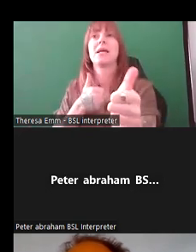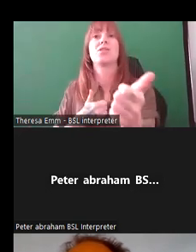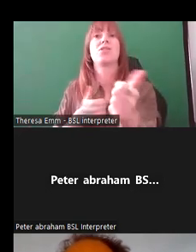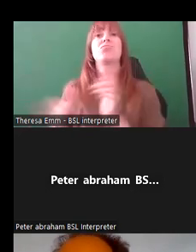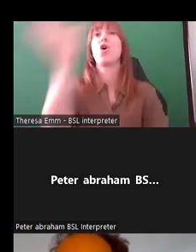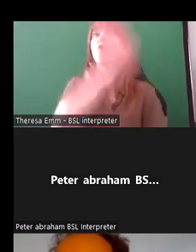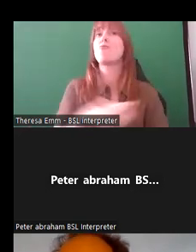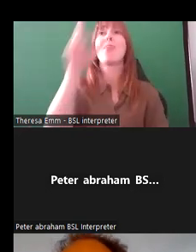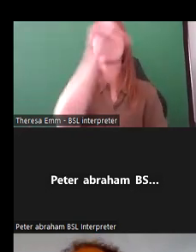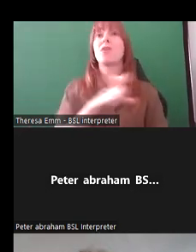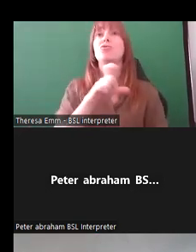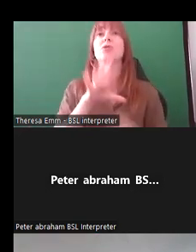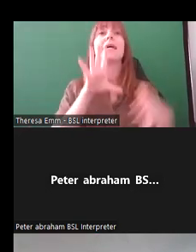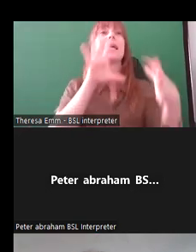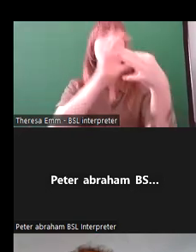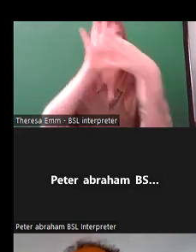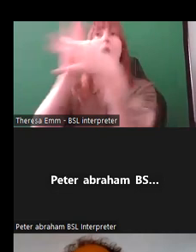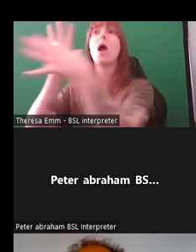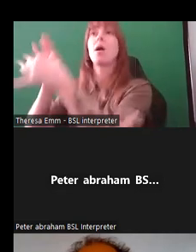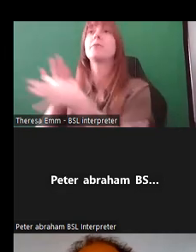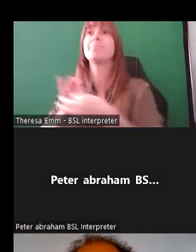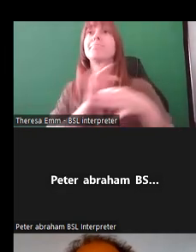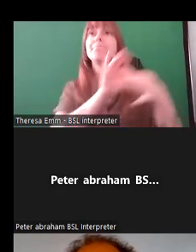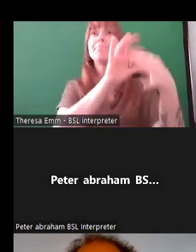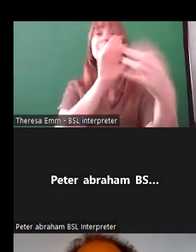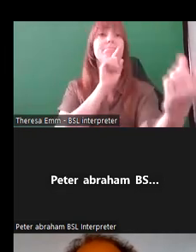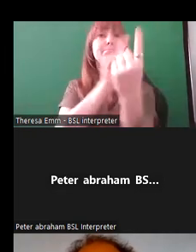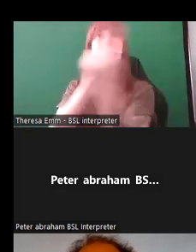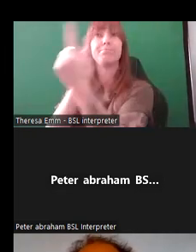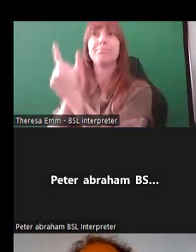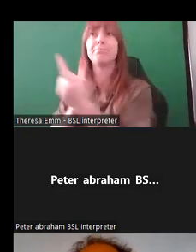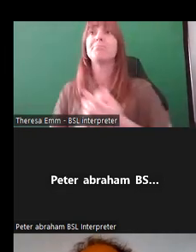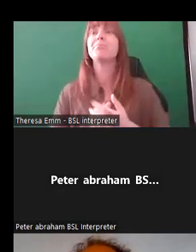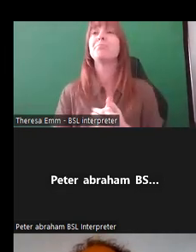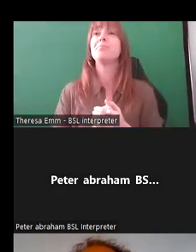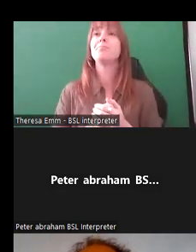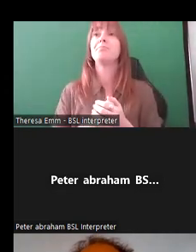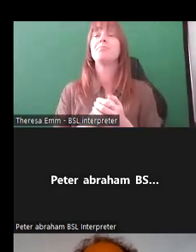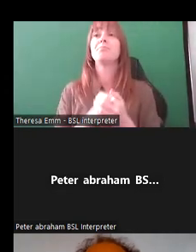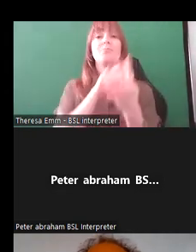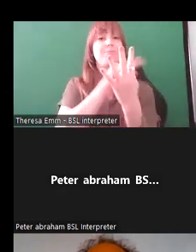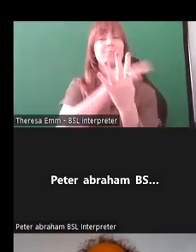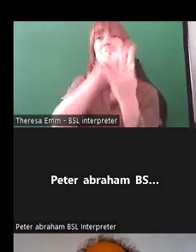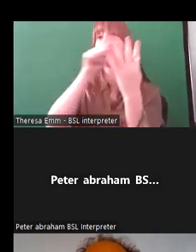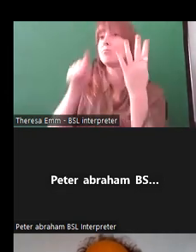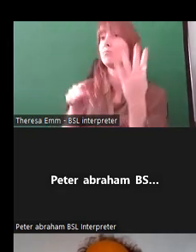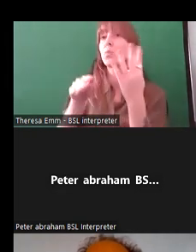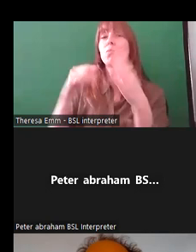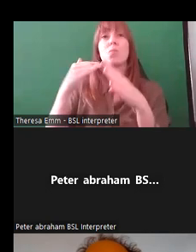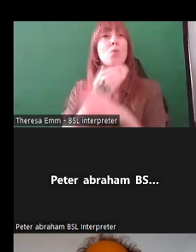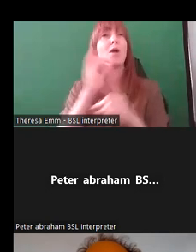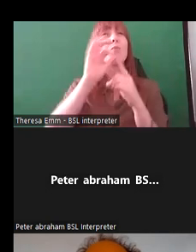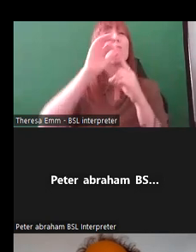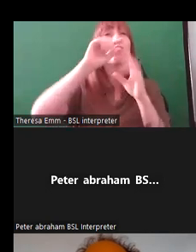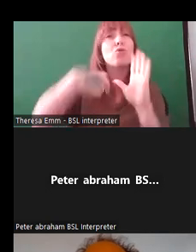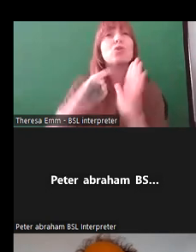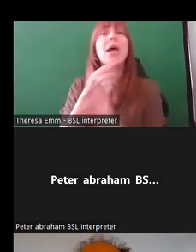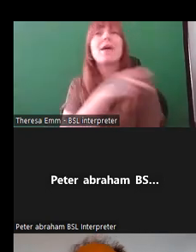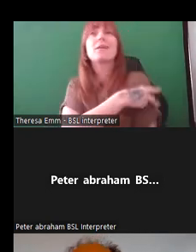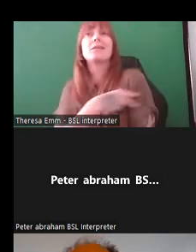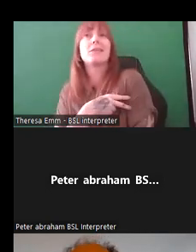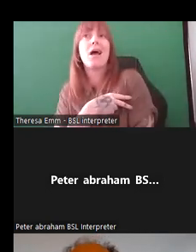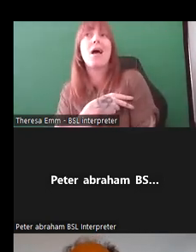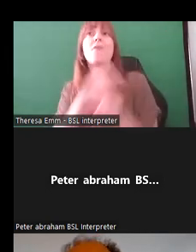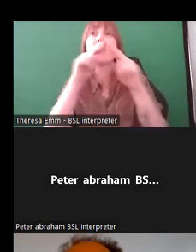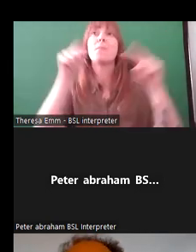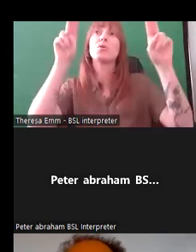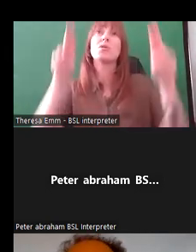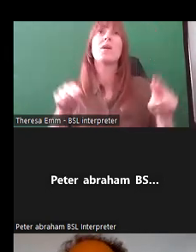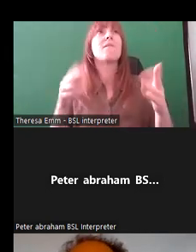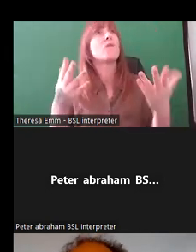that they do. They worked on the project as staff members at the museum for over a year and a half,